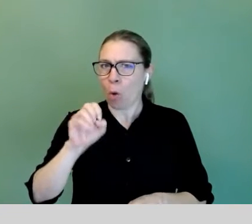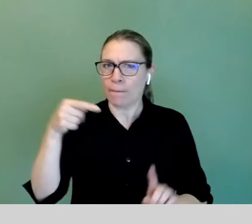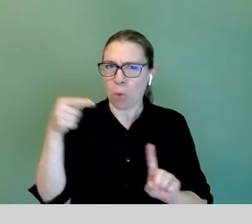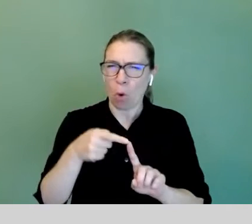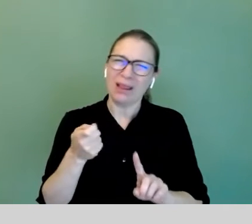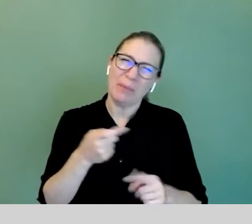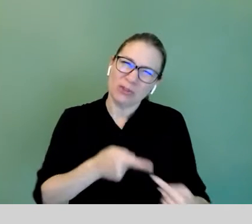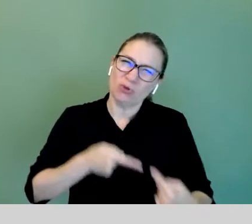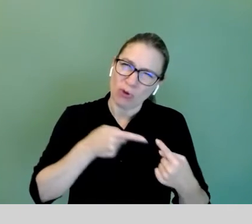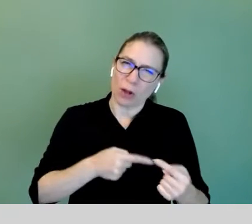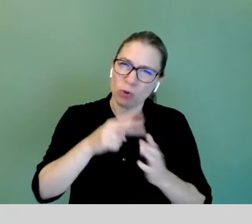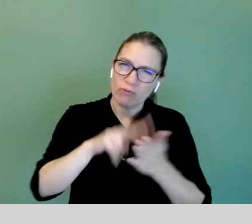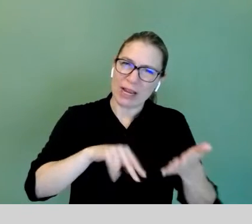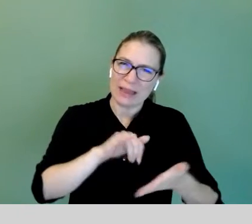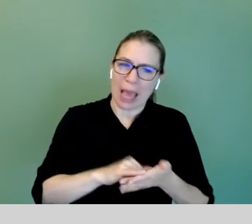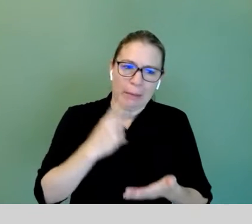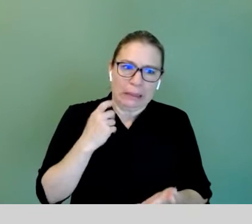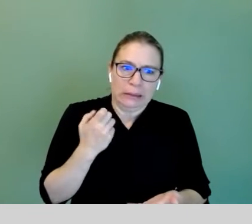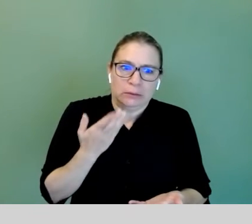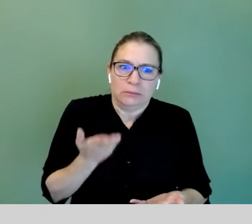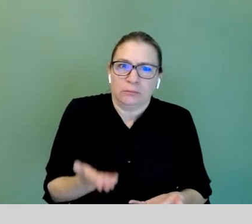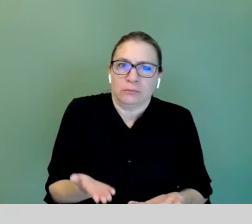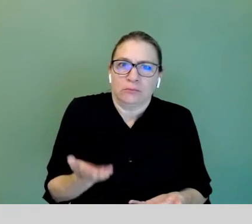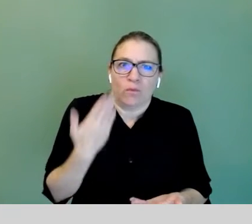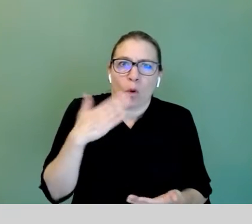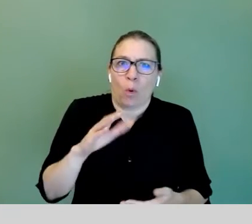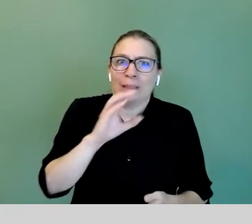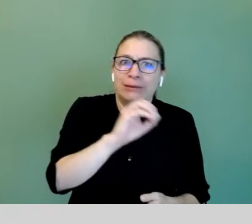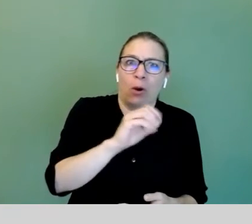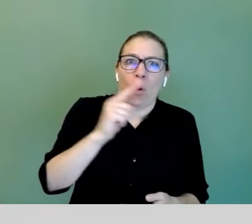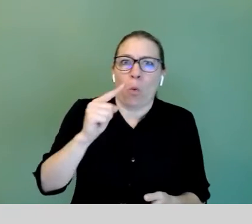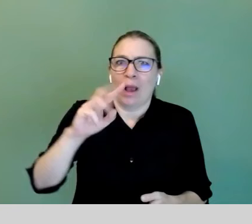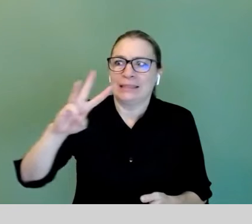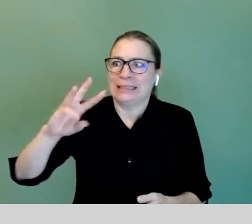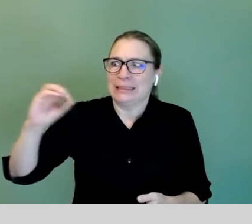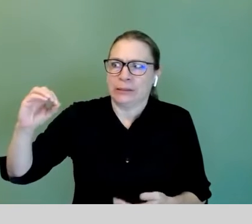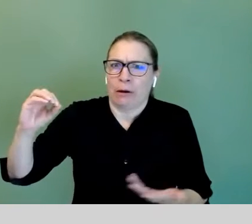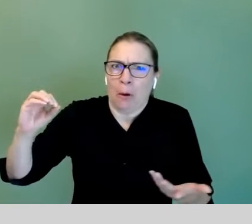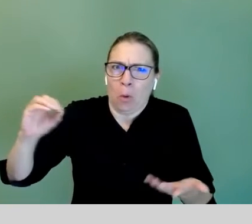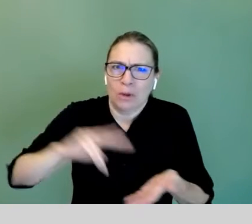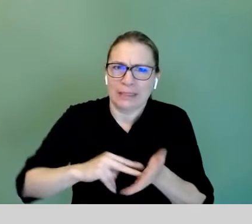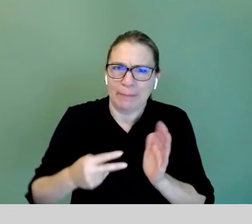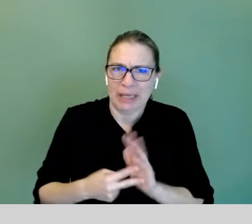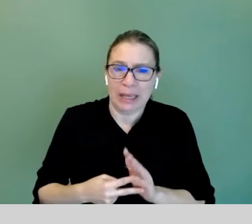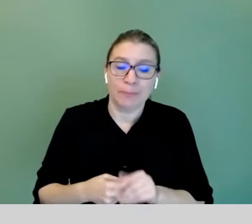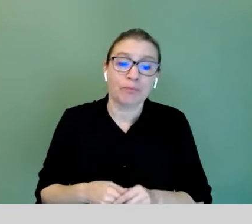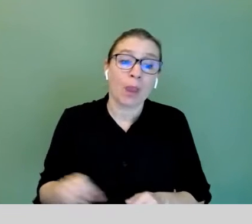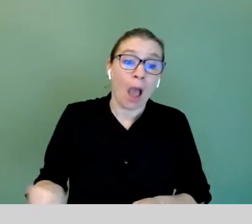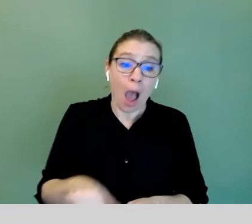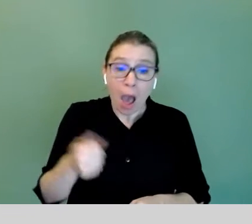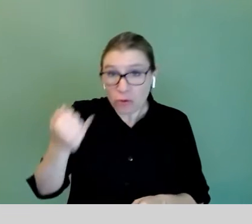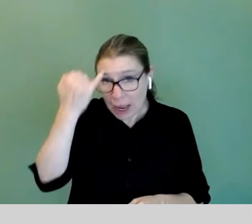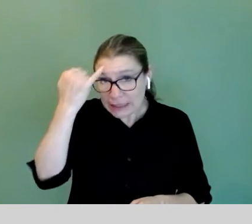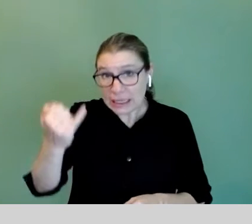that are a little bit difficult to read, because you don't know what u0160 means.